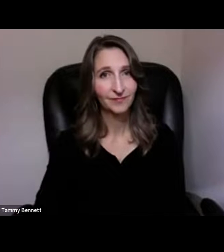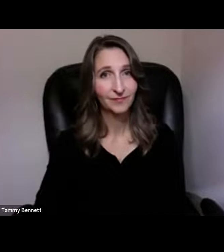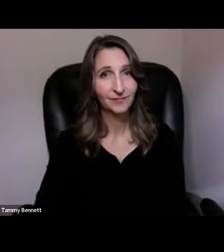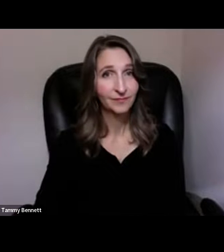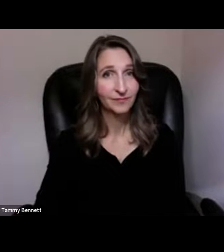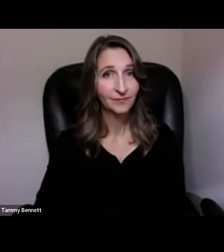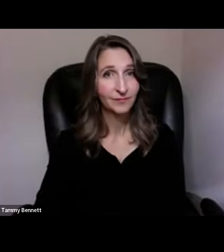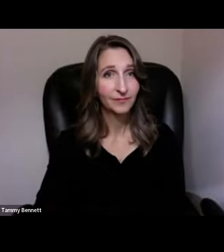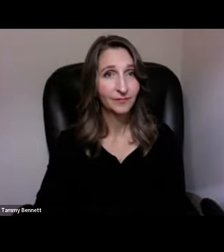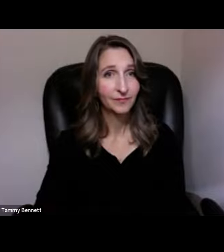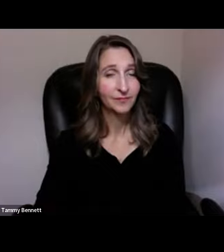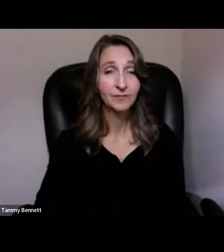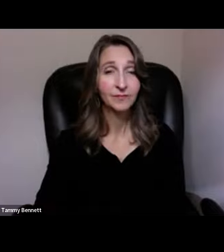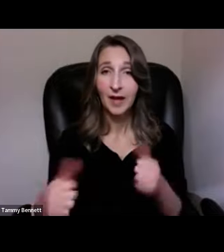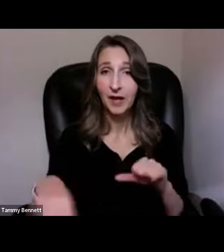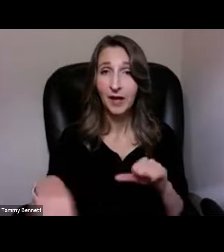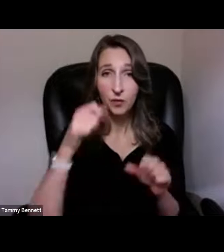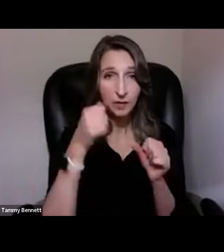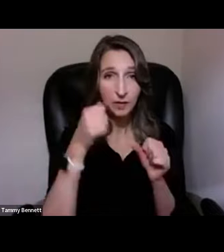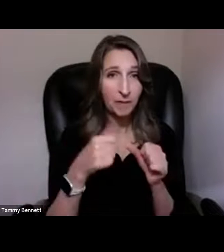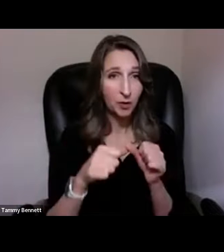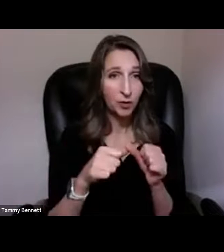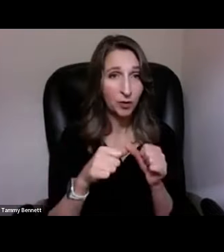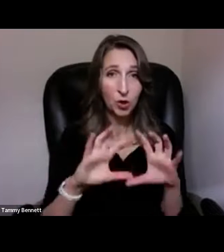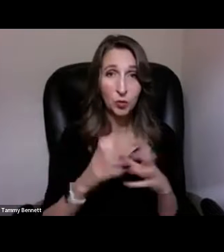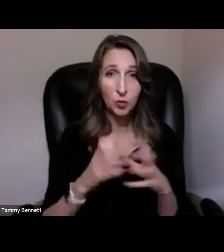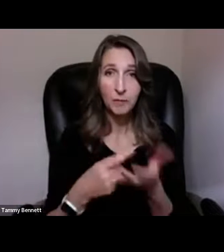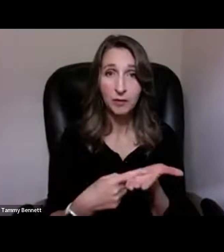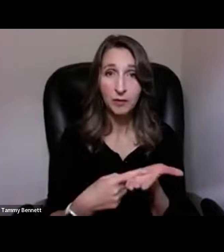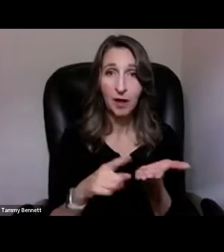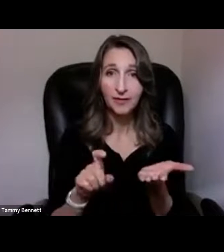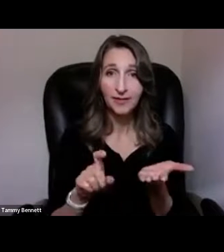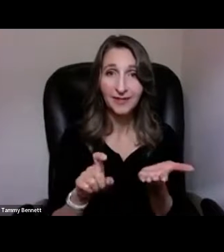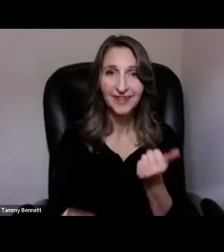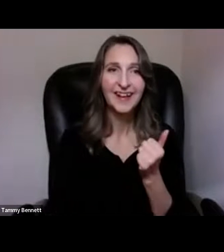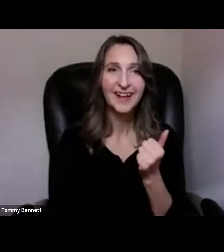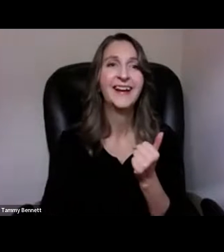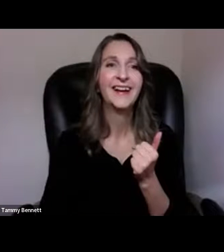So if anyone remembers what their group talked about... Okay, kindergarten, "I need to go to the bathroom."